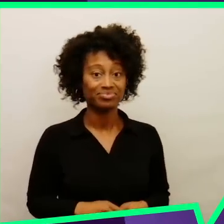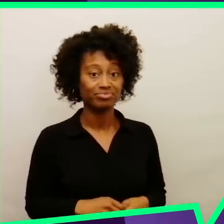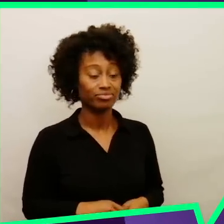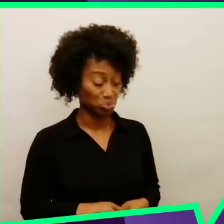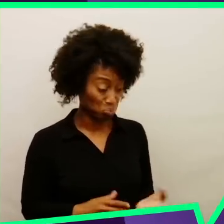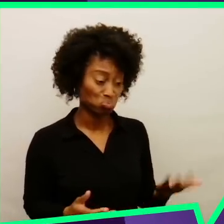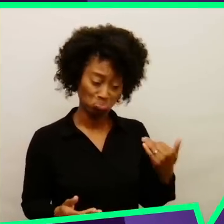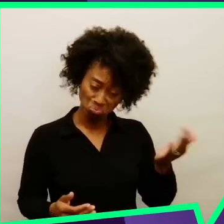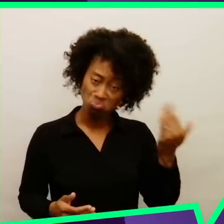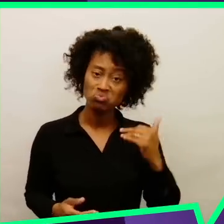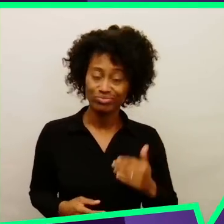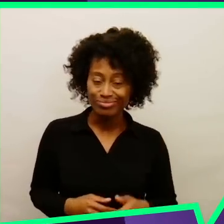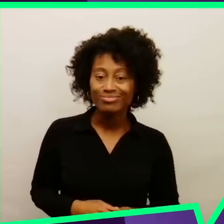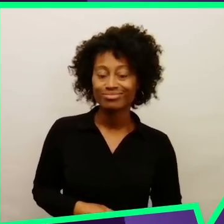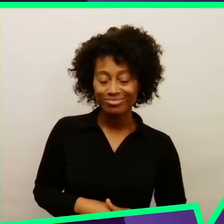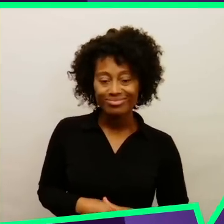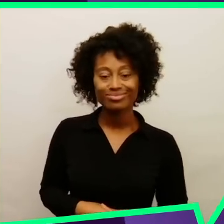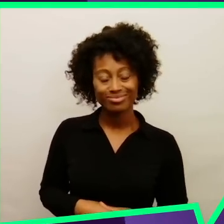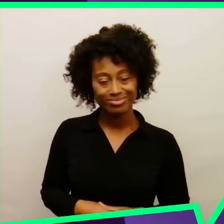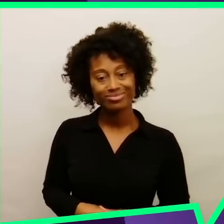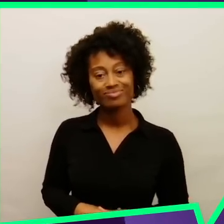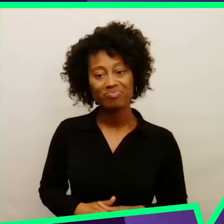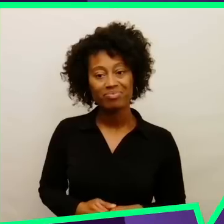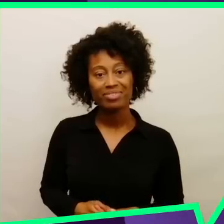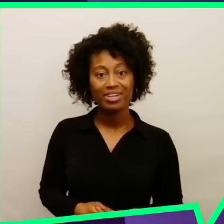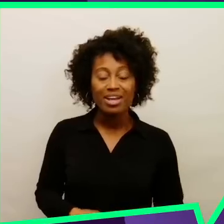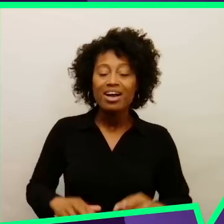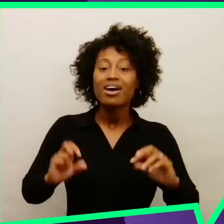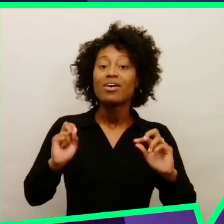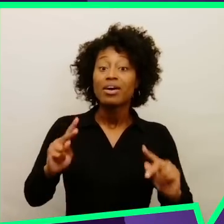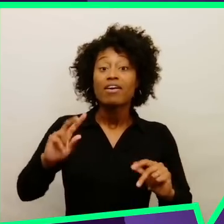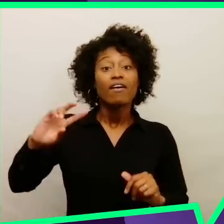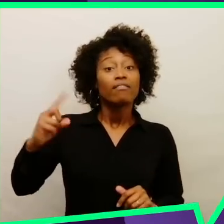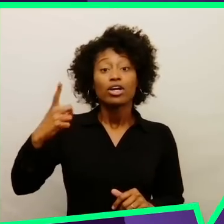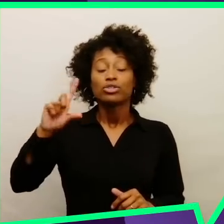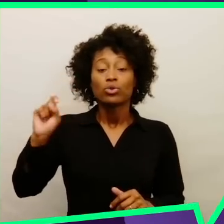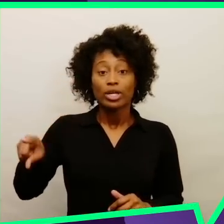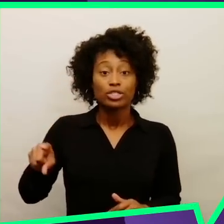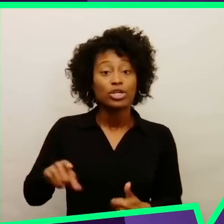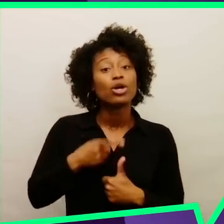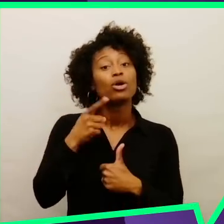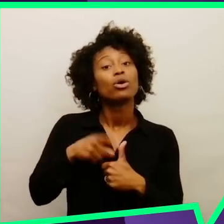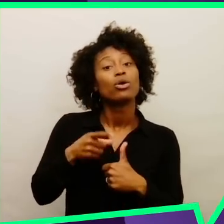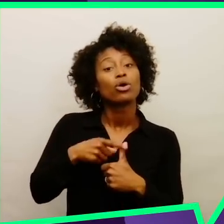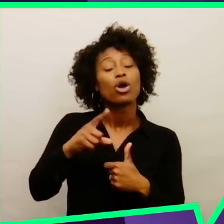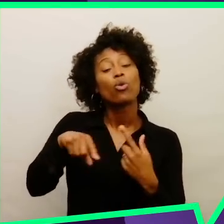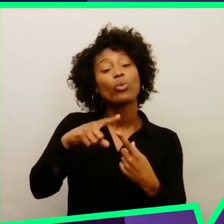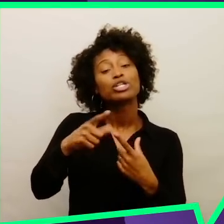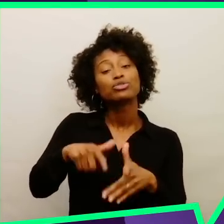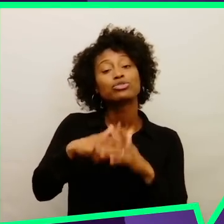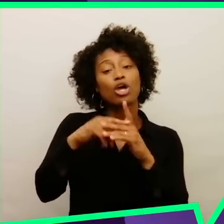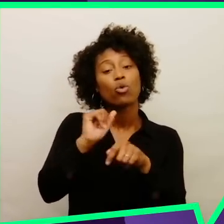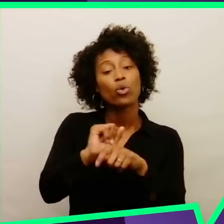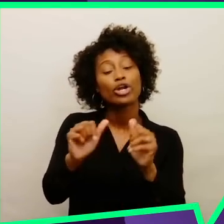five quick questions with me. So could I ask you those questions right now? Yeah, let's do it.